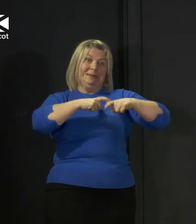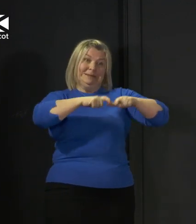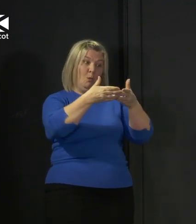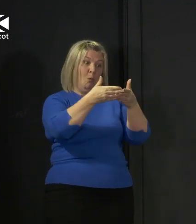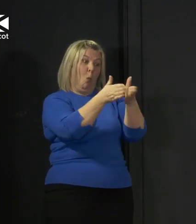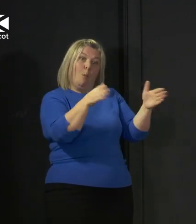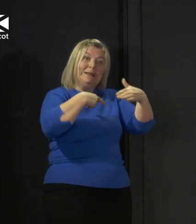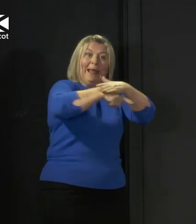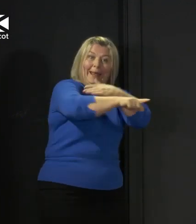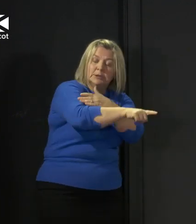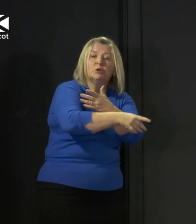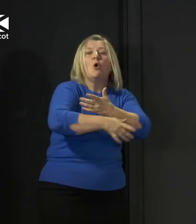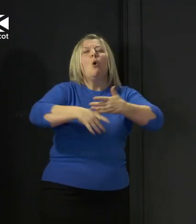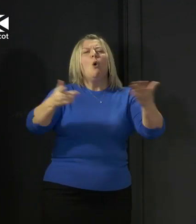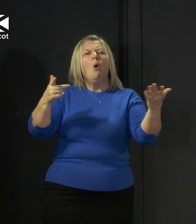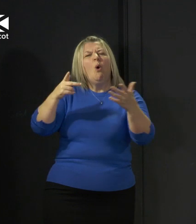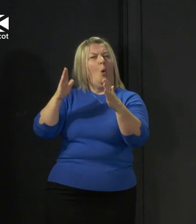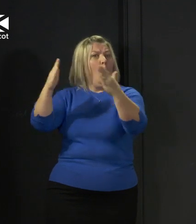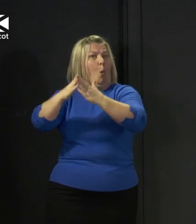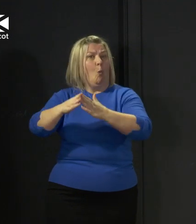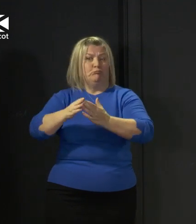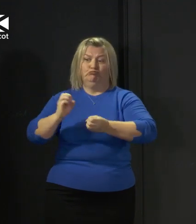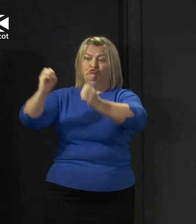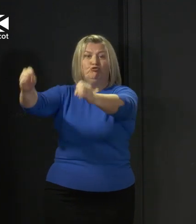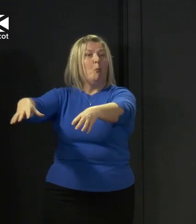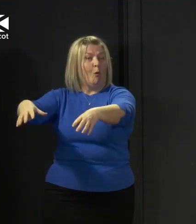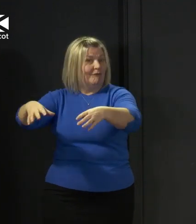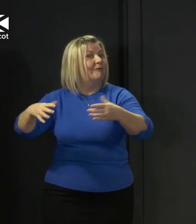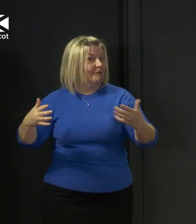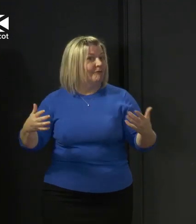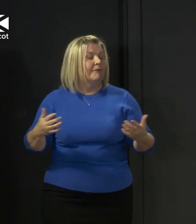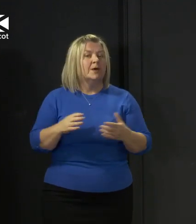vouchers or food being supplied to them and finally we are working with